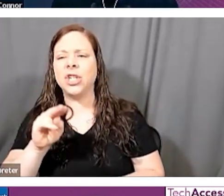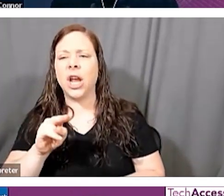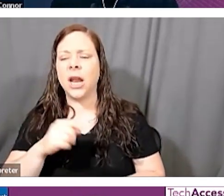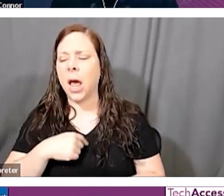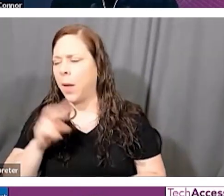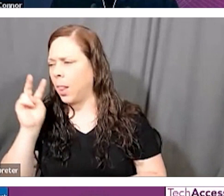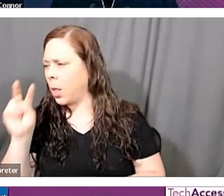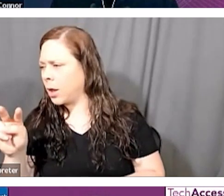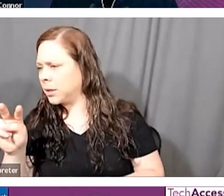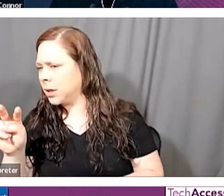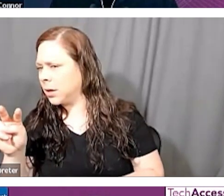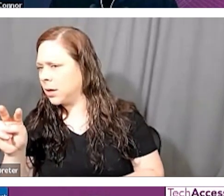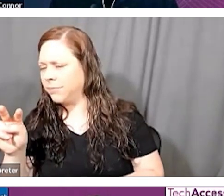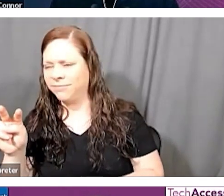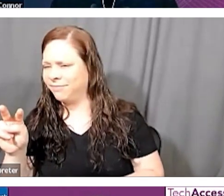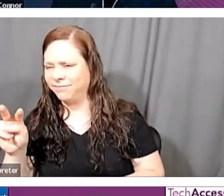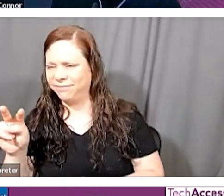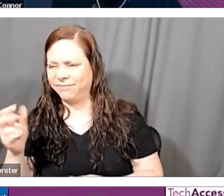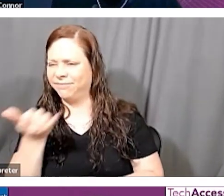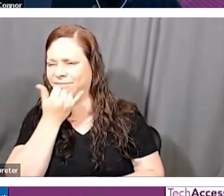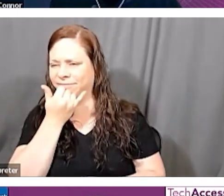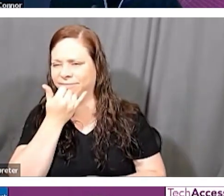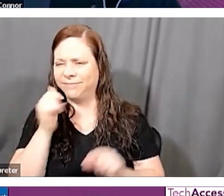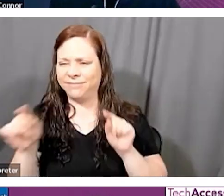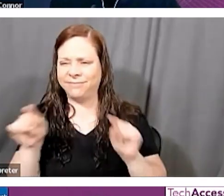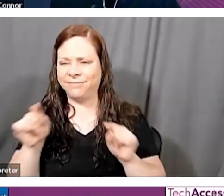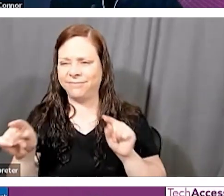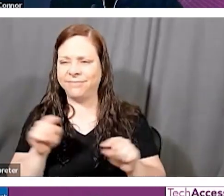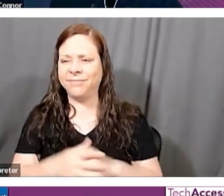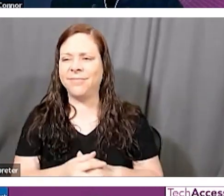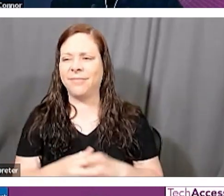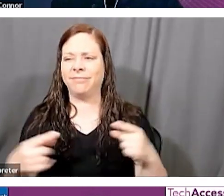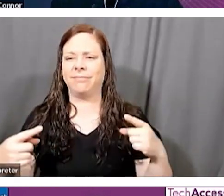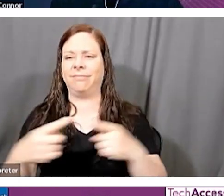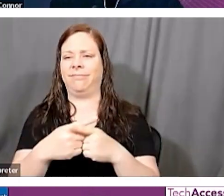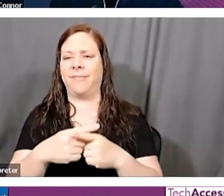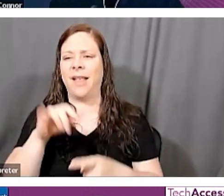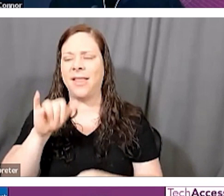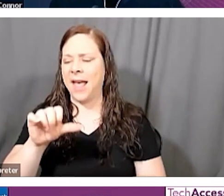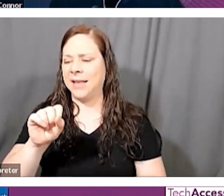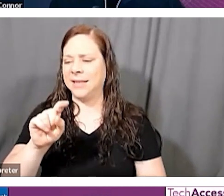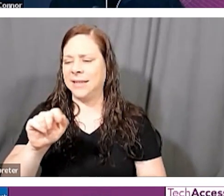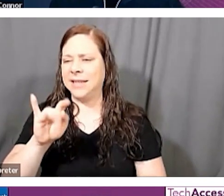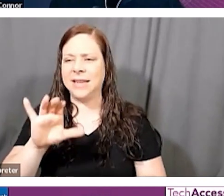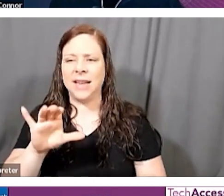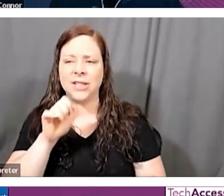that it claimed was in there was not. And I said, well, that statistic is not in there. And it was funny enough it came back and it said,